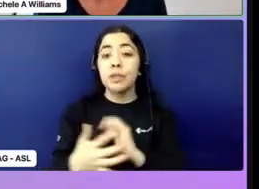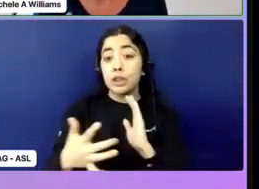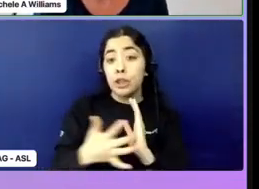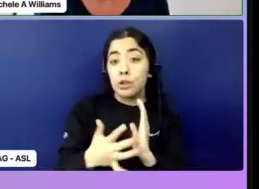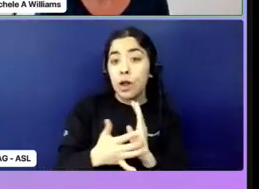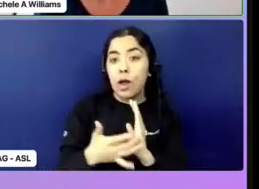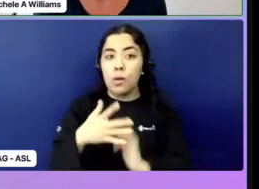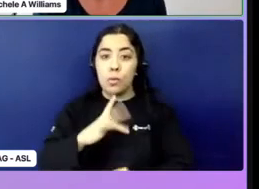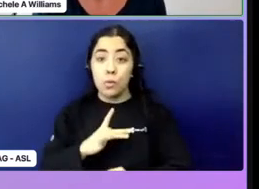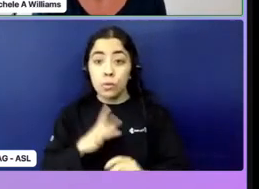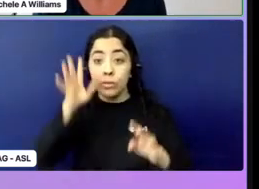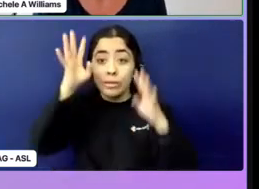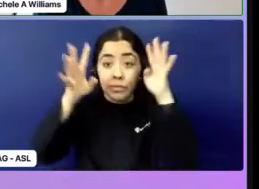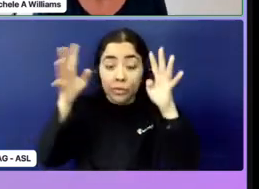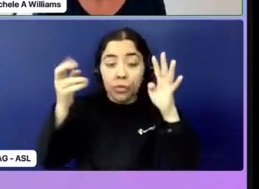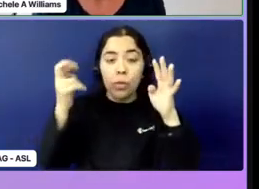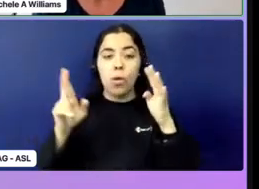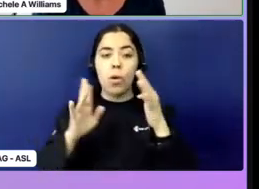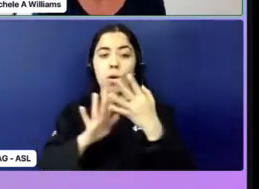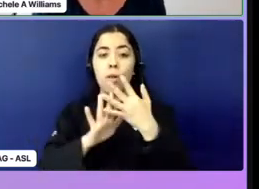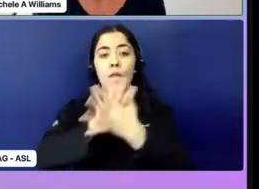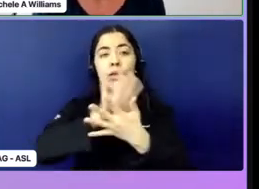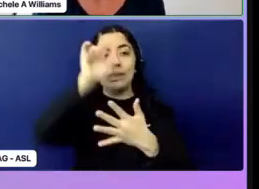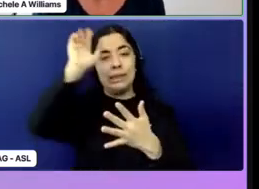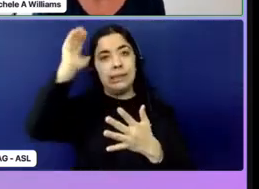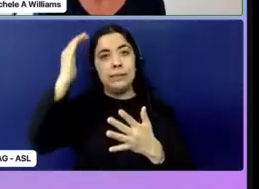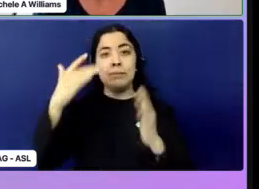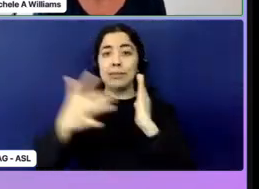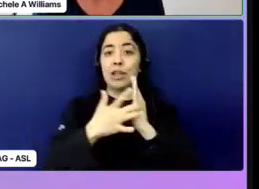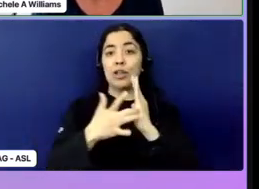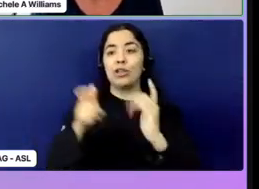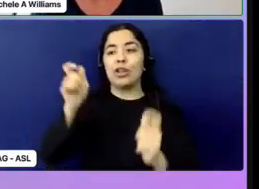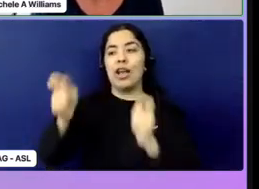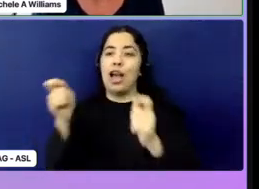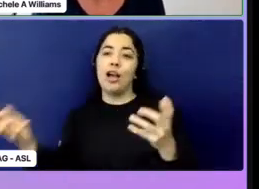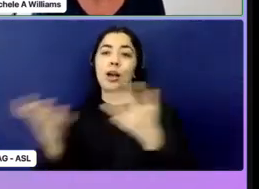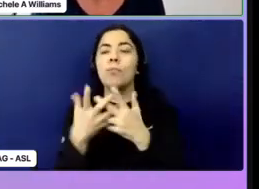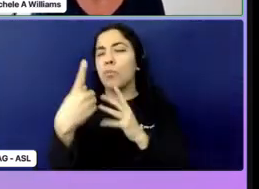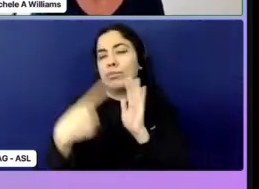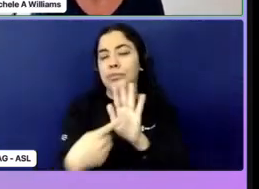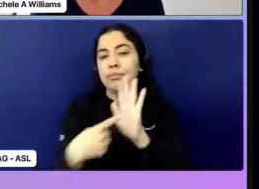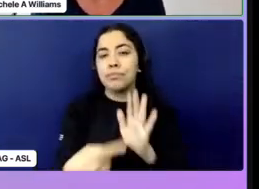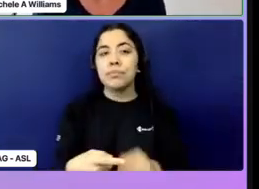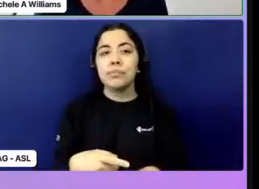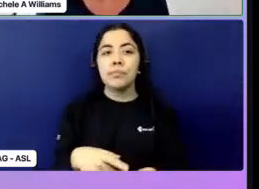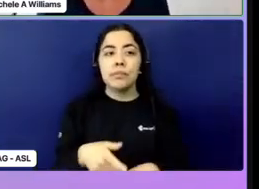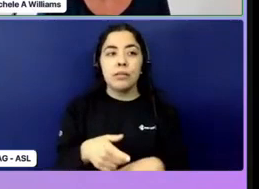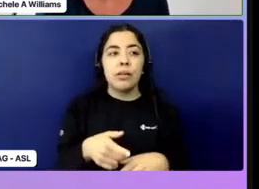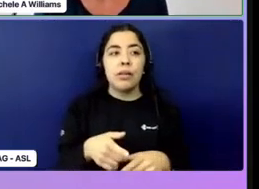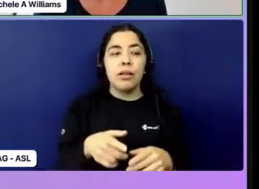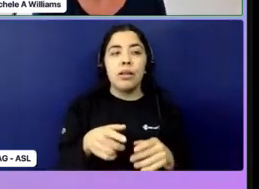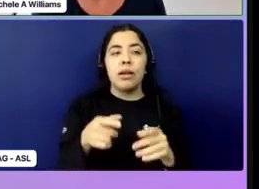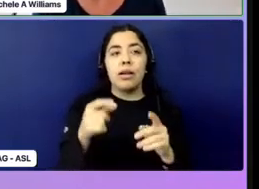Or another example is applauding technology presented as innovation but a skewing it or rebuffing it as